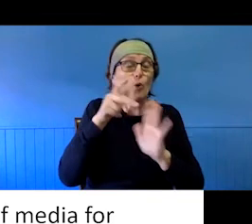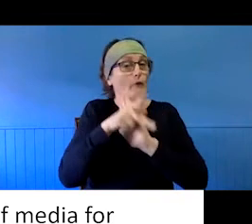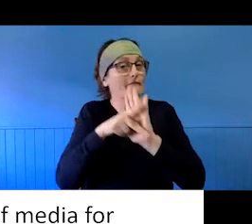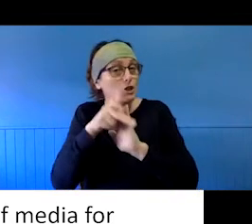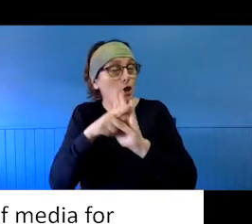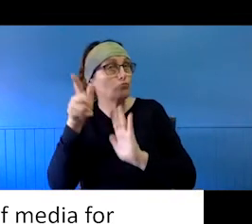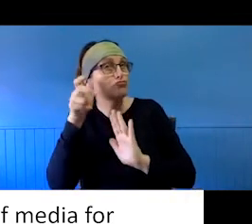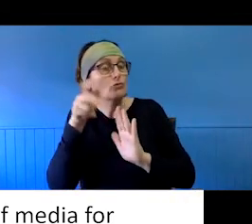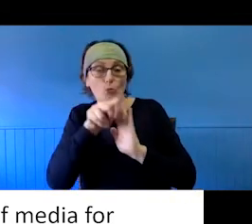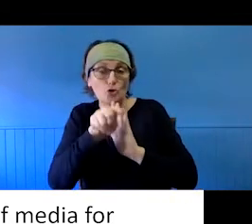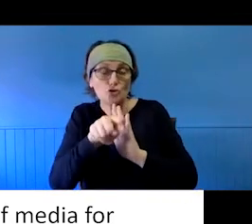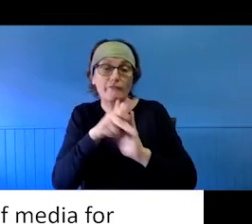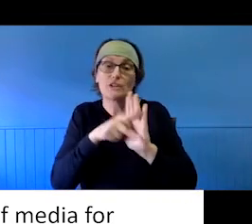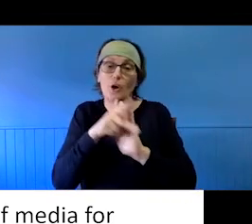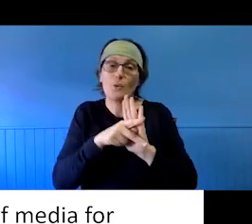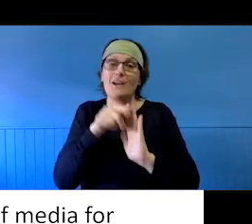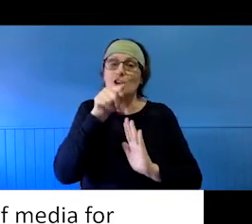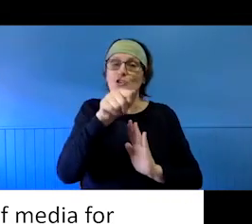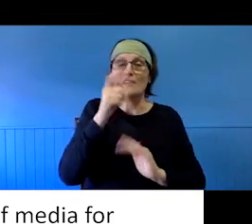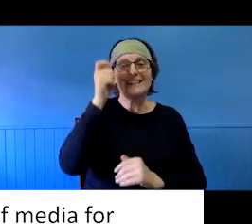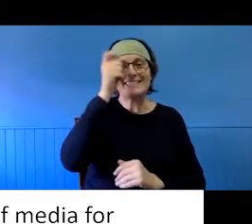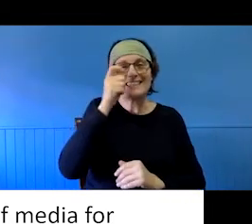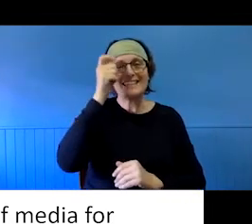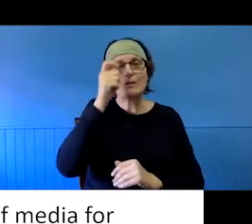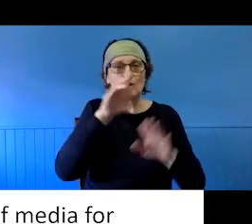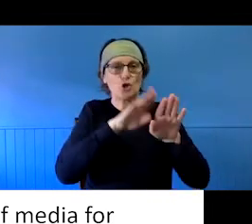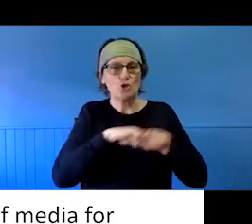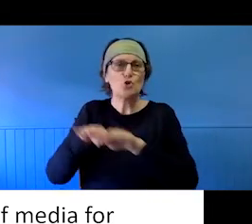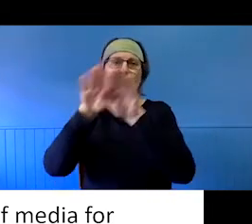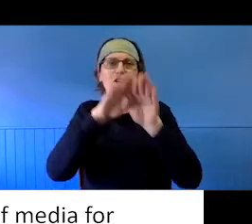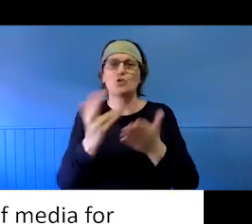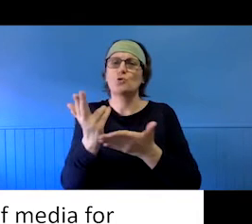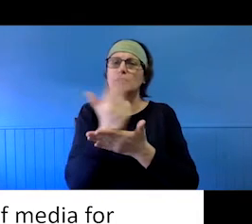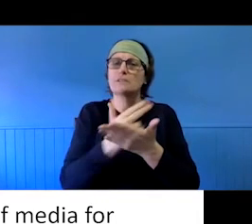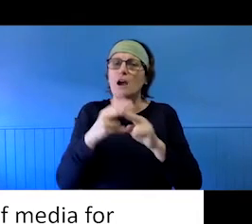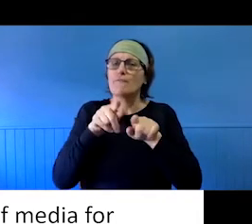for learning is a theory that's pretty huge and big, and especially